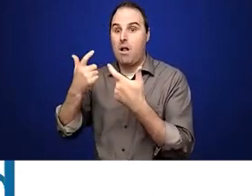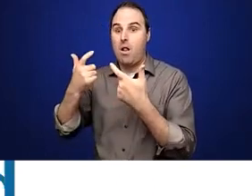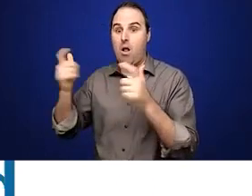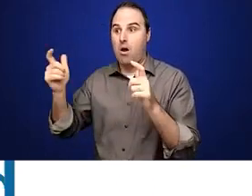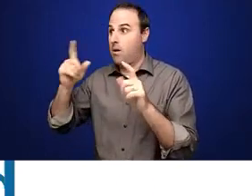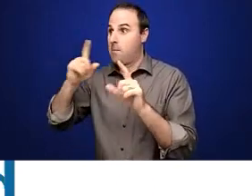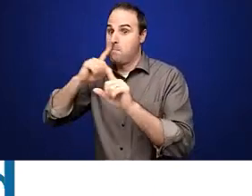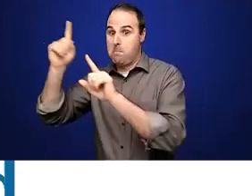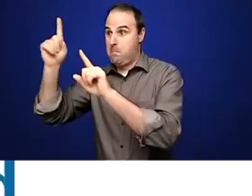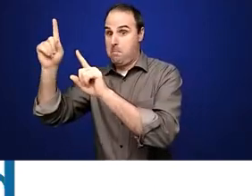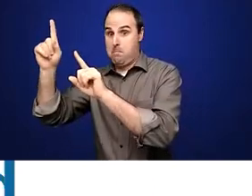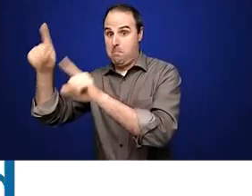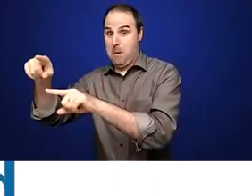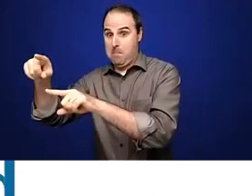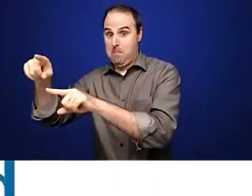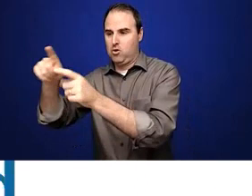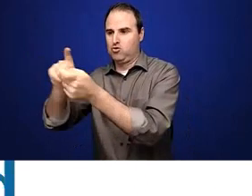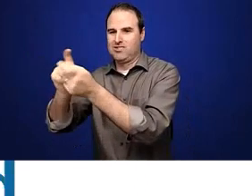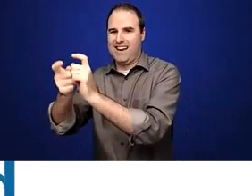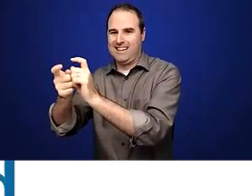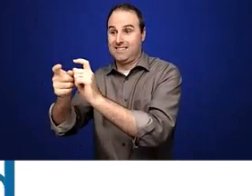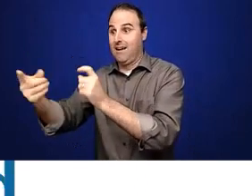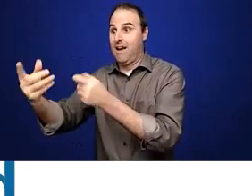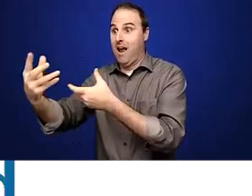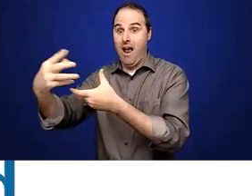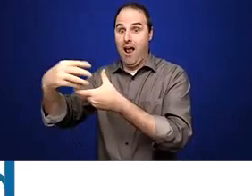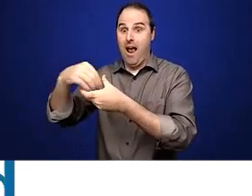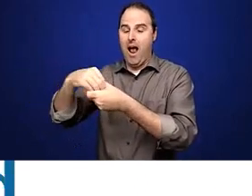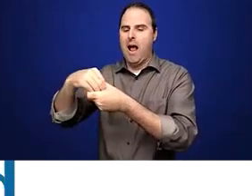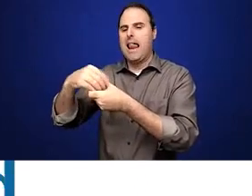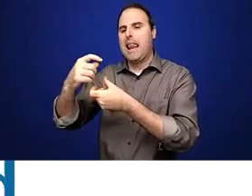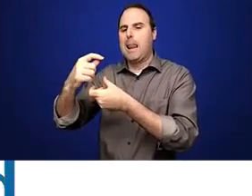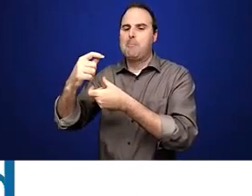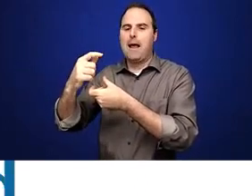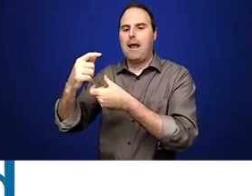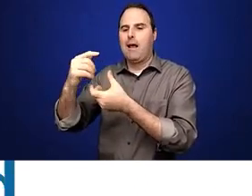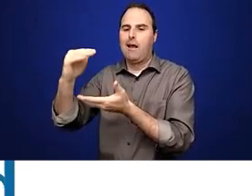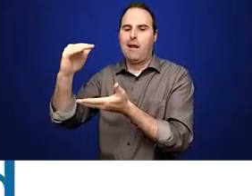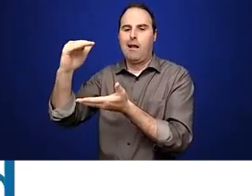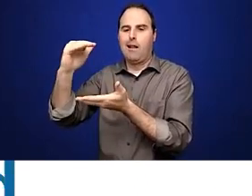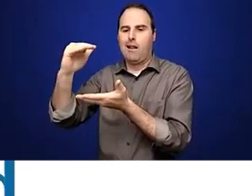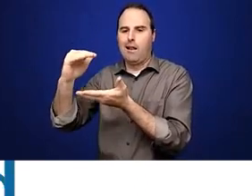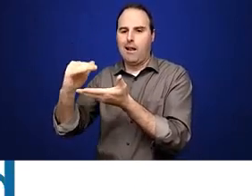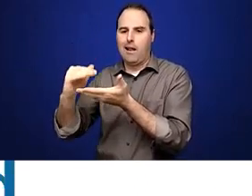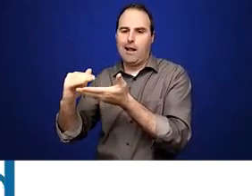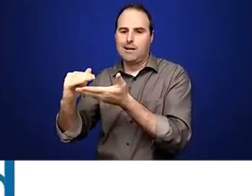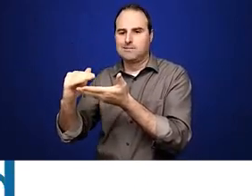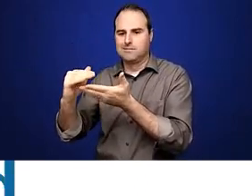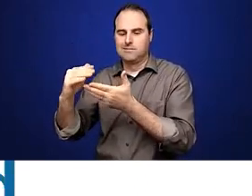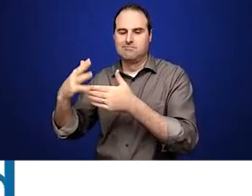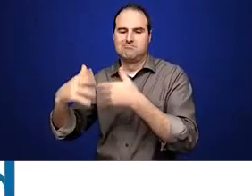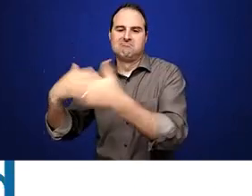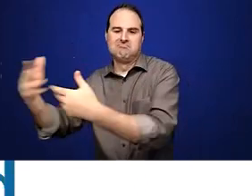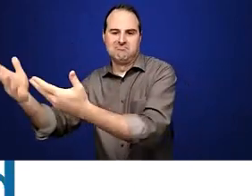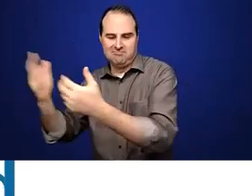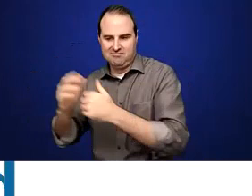to less engagement over time. And staff turnover is something that required ongoing outreach